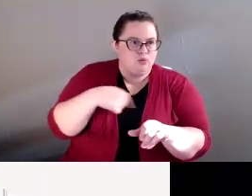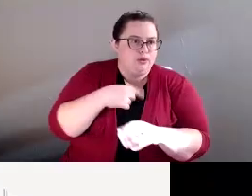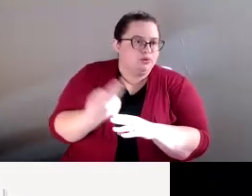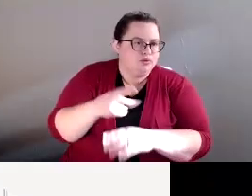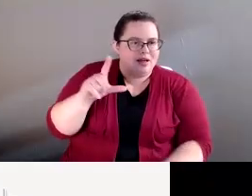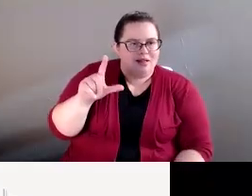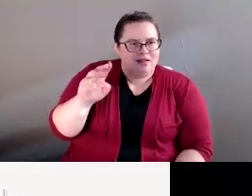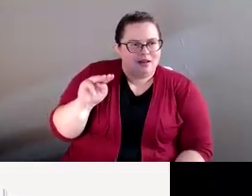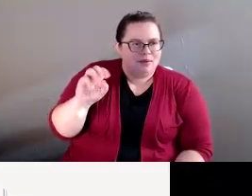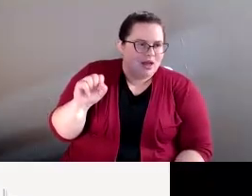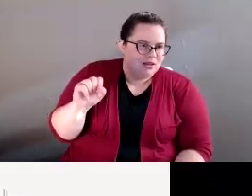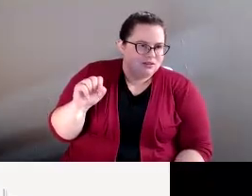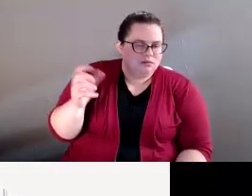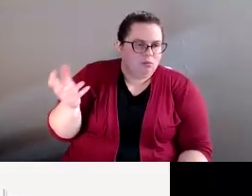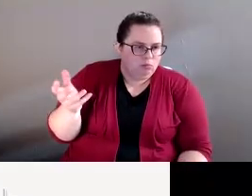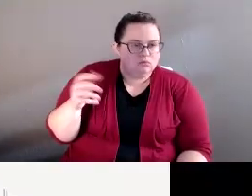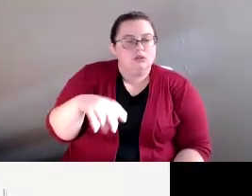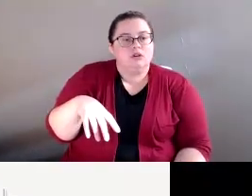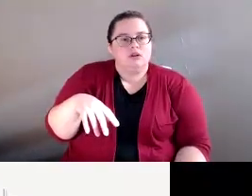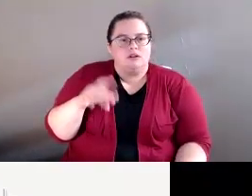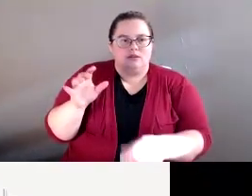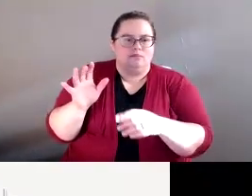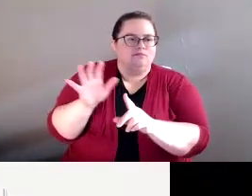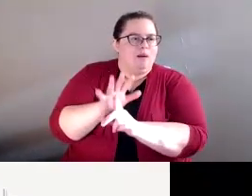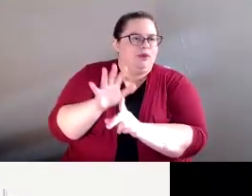is a popular acronym that a lot of folks use.